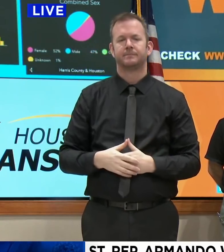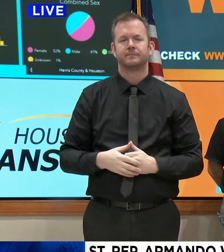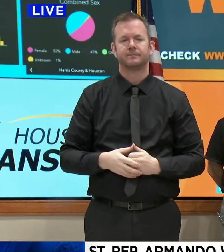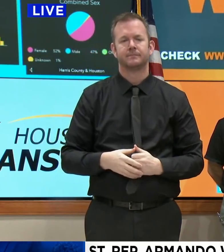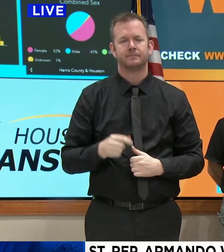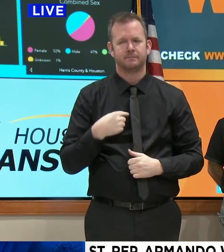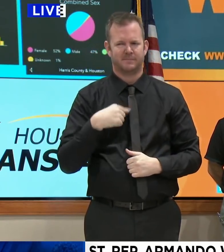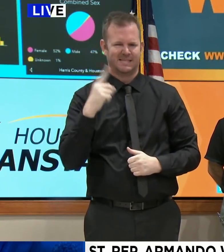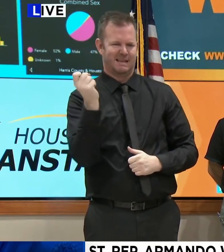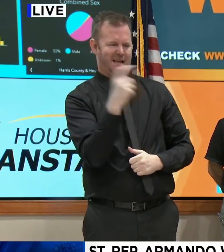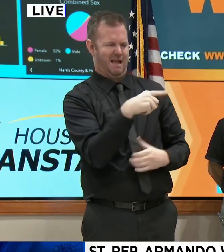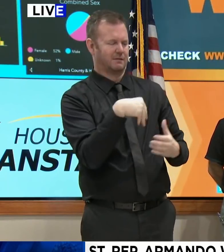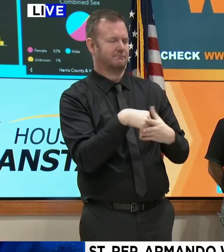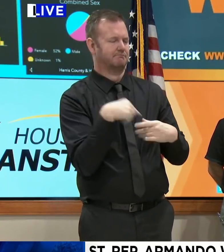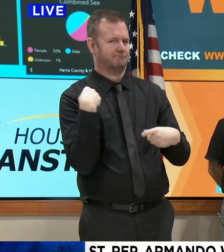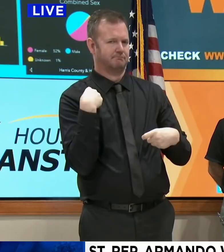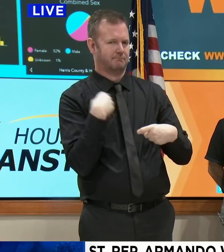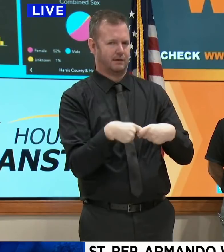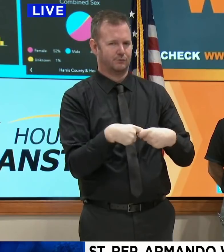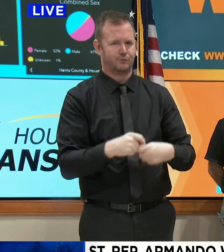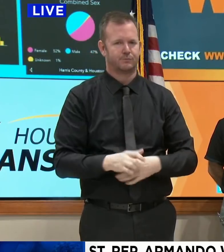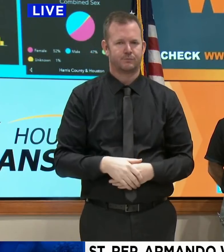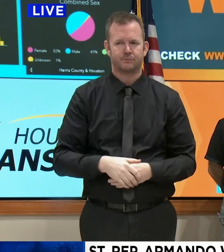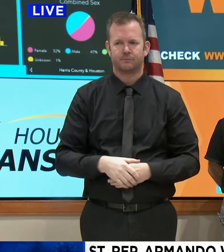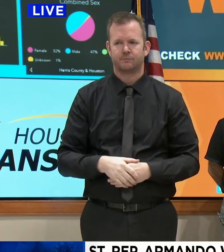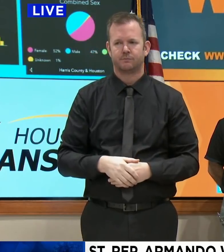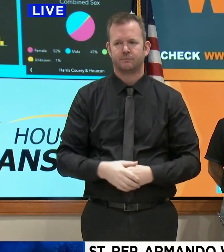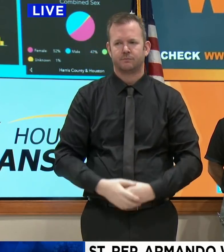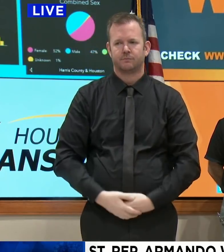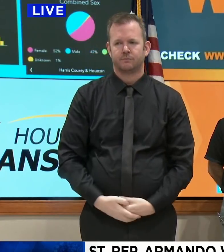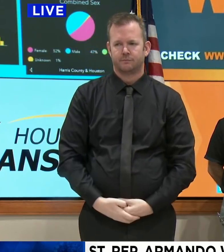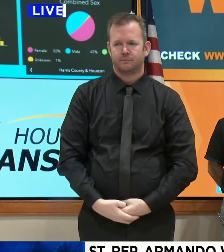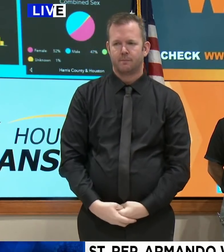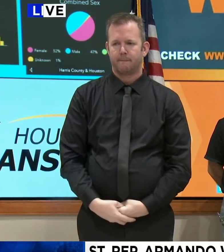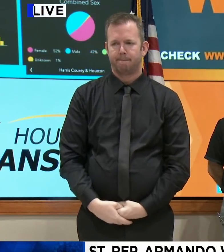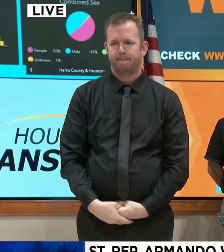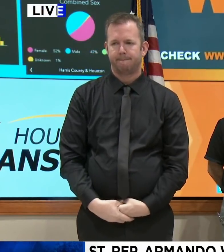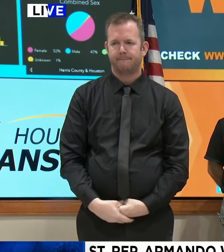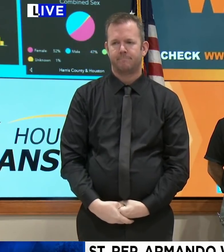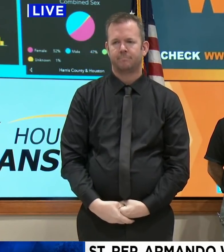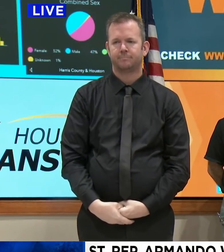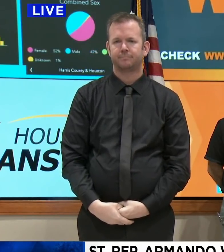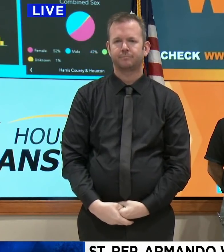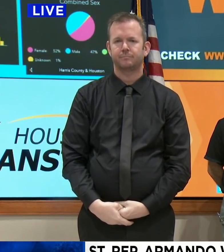are putting together a stellar combination to drive our region combination to drive our region forward.